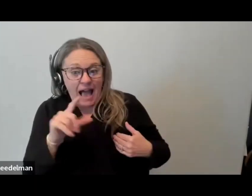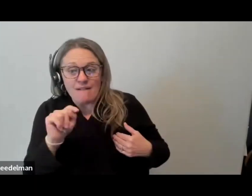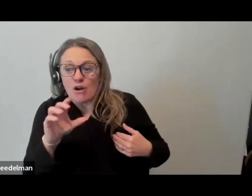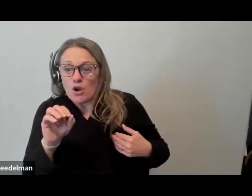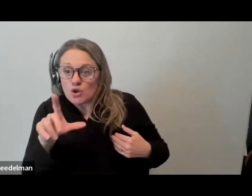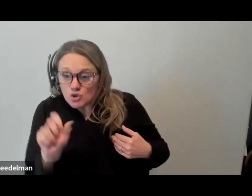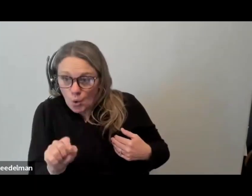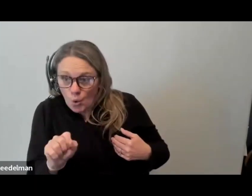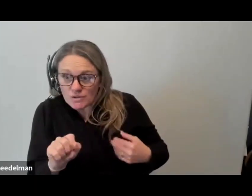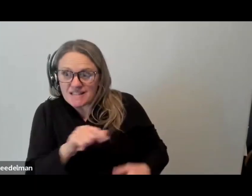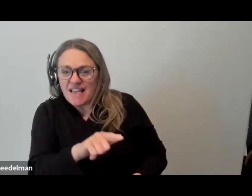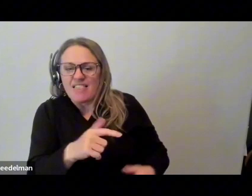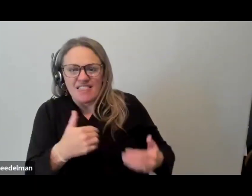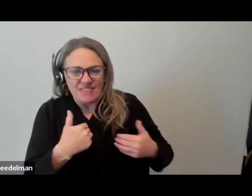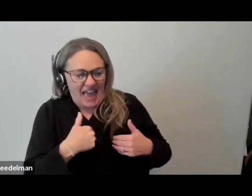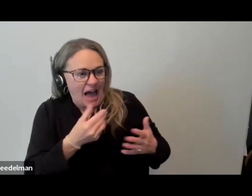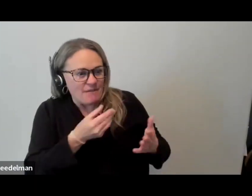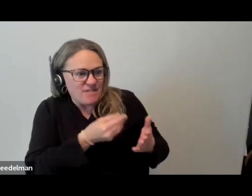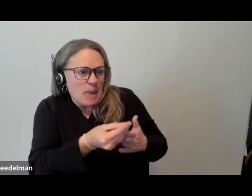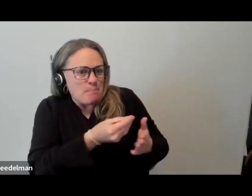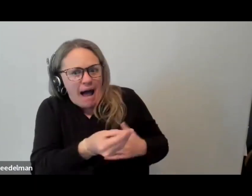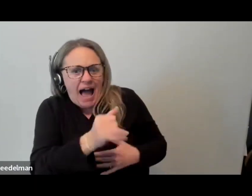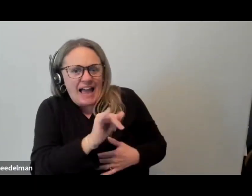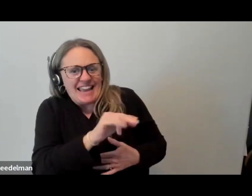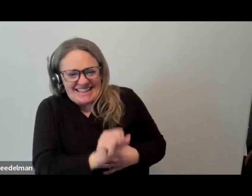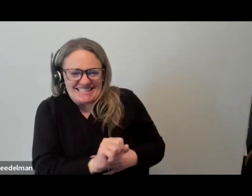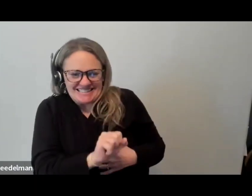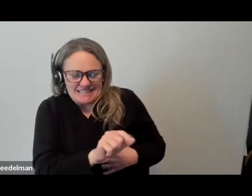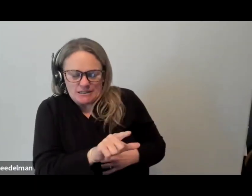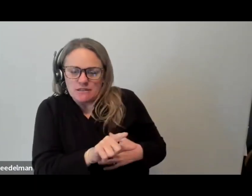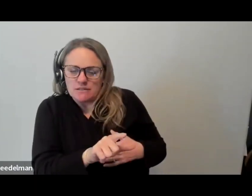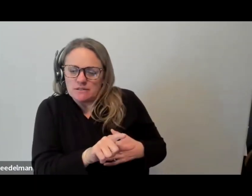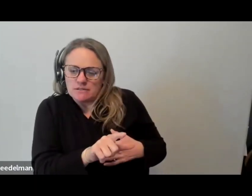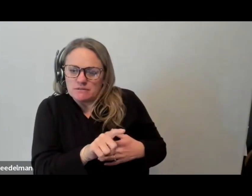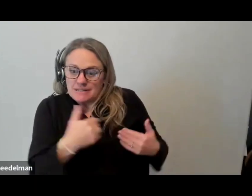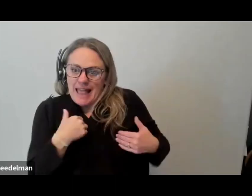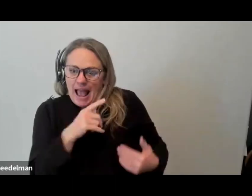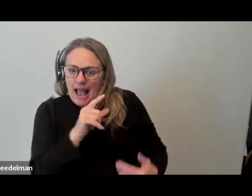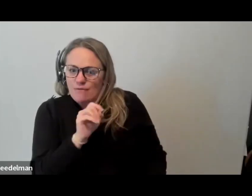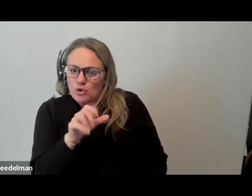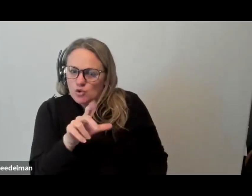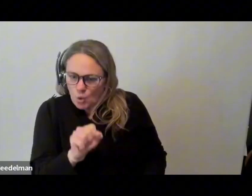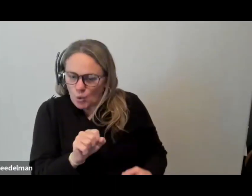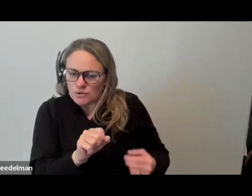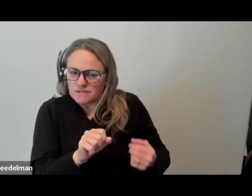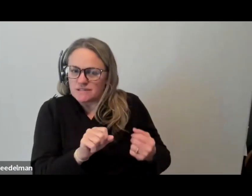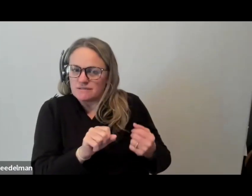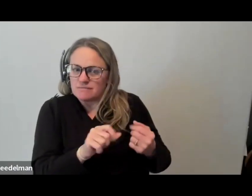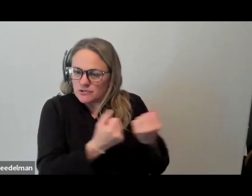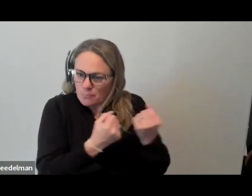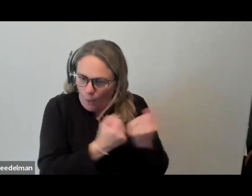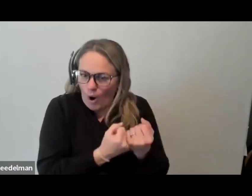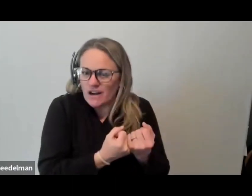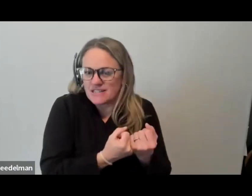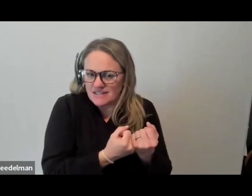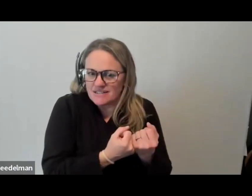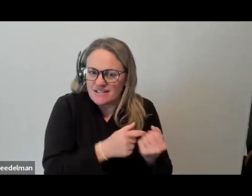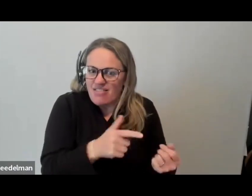because they bought those tools to support kind of facilitating some of that user-centered approach to